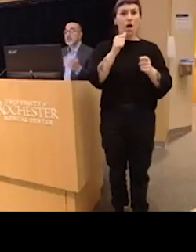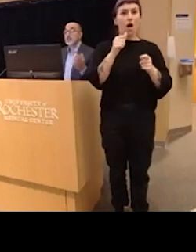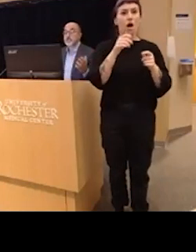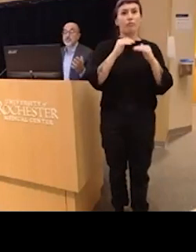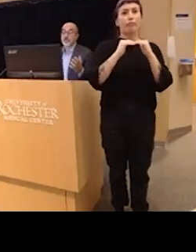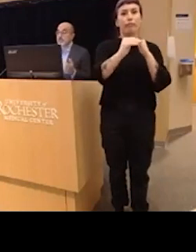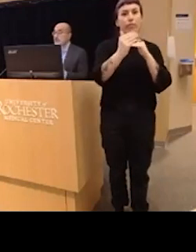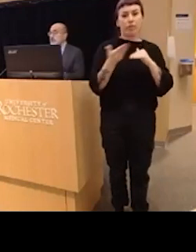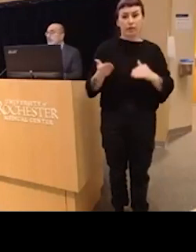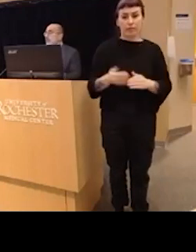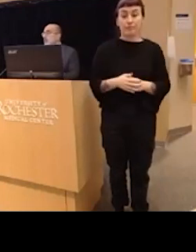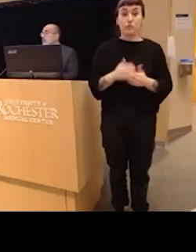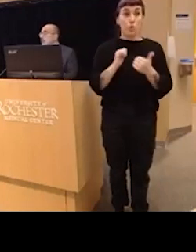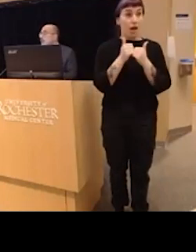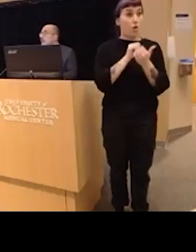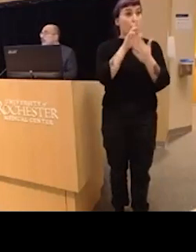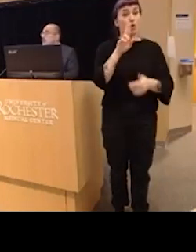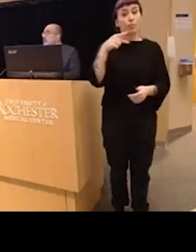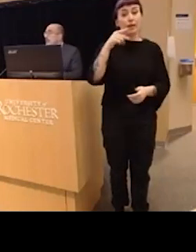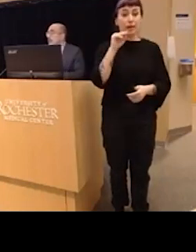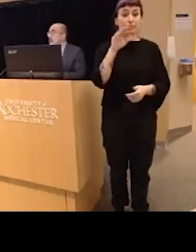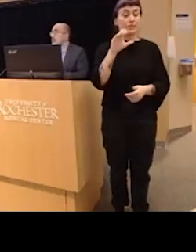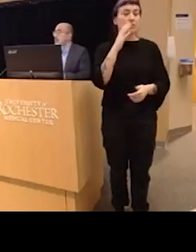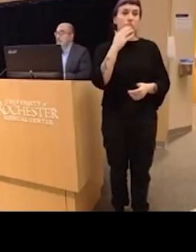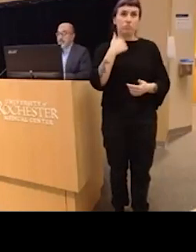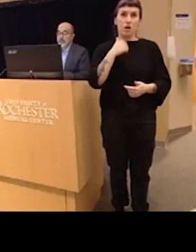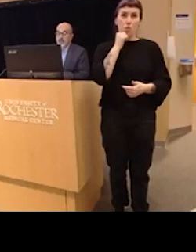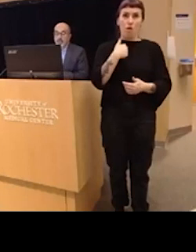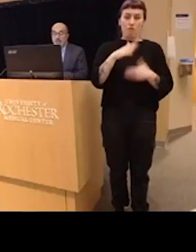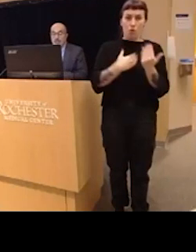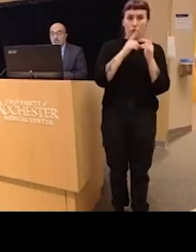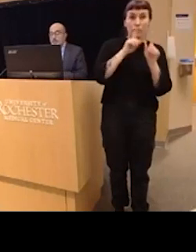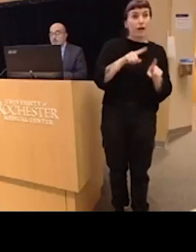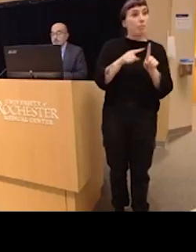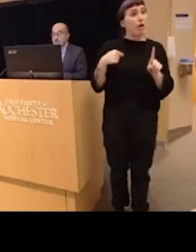do this at UPMC so you know we don't have all the answers um but uh we think we have an approach